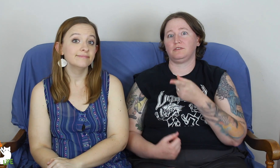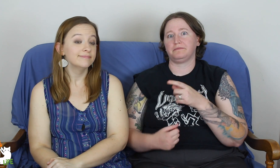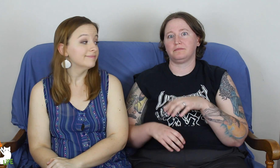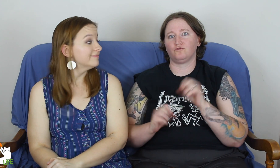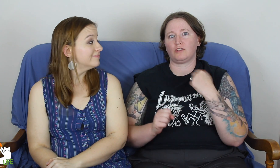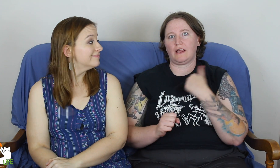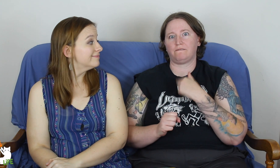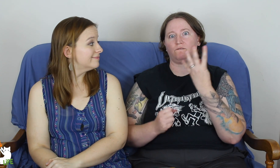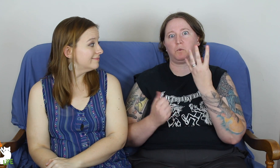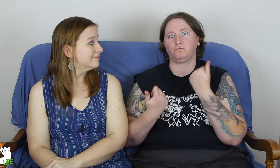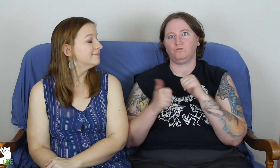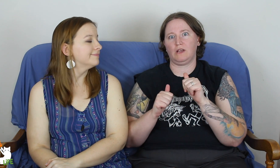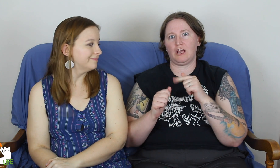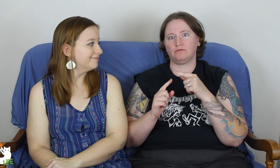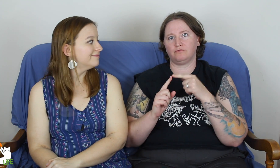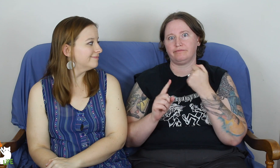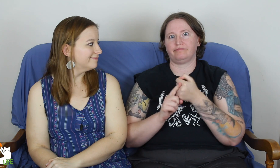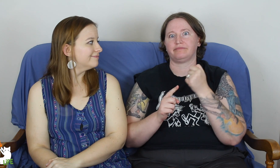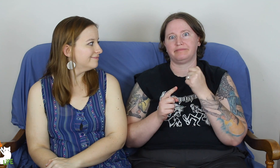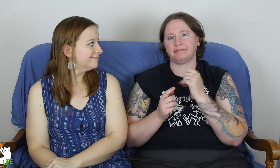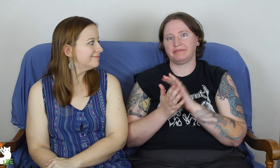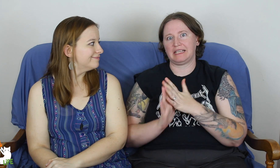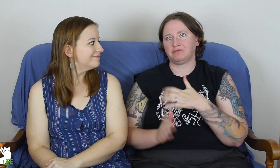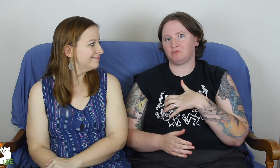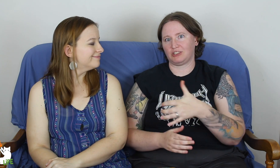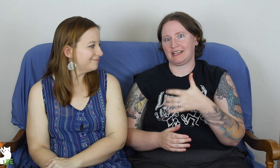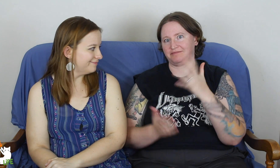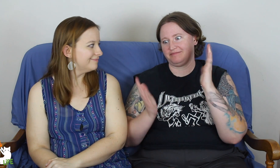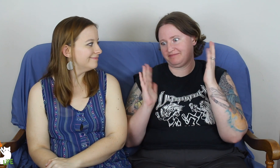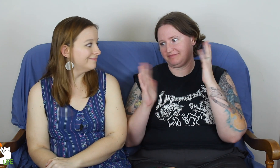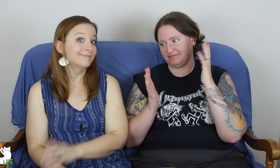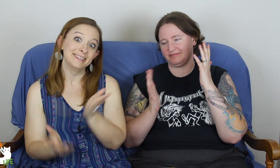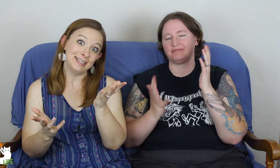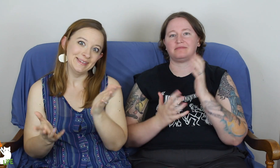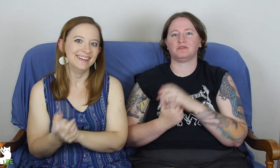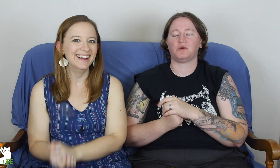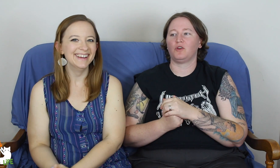[JE] So, really it took us 4 tries to actually get pregnant. Yay!